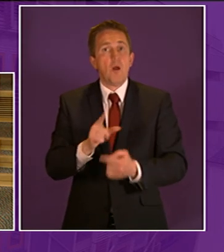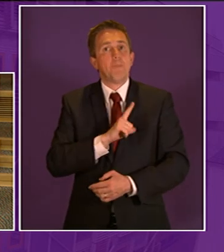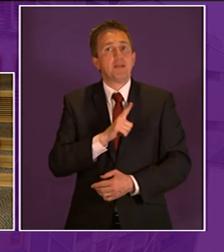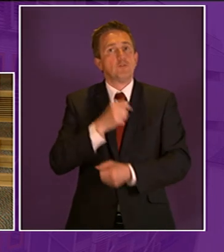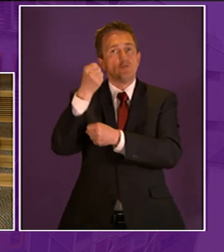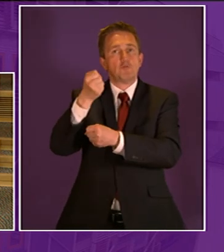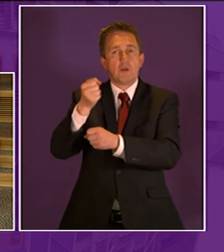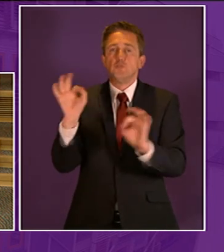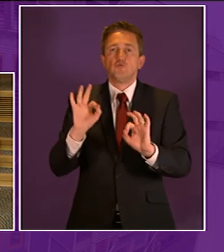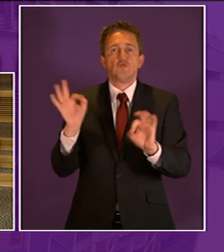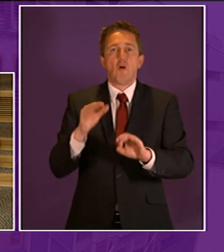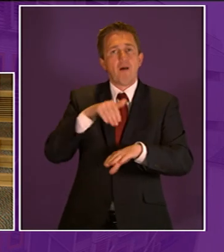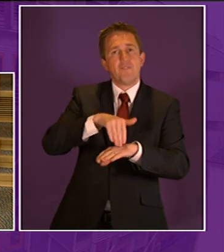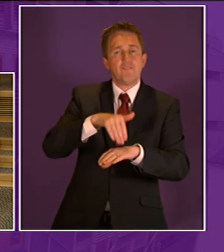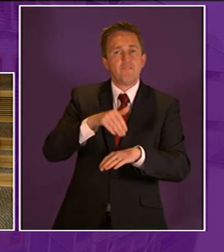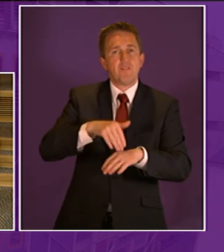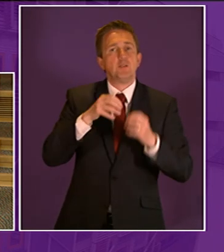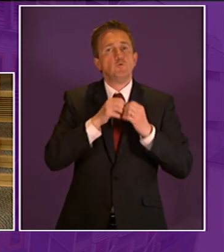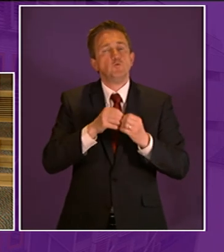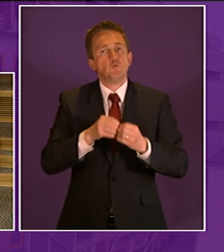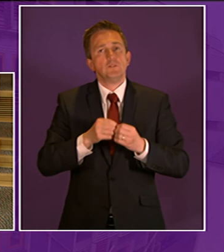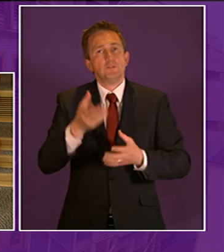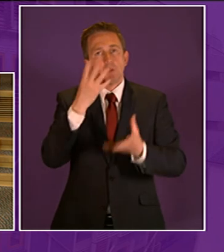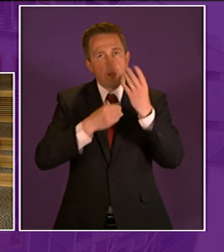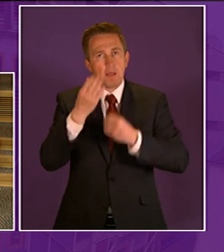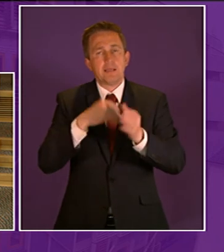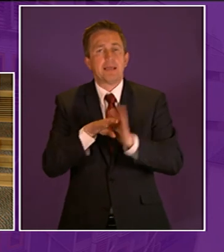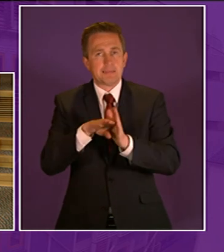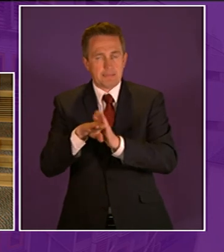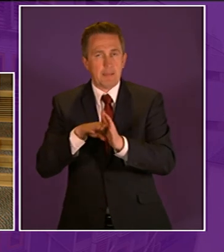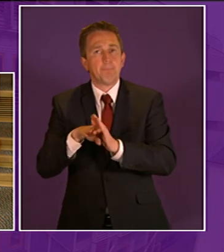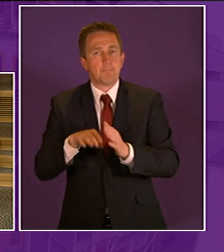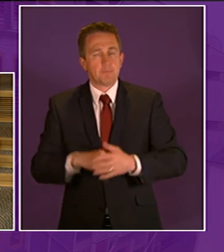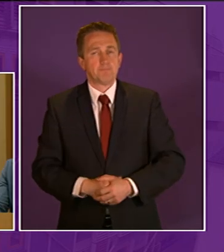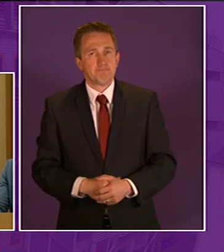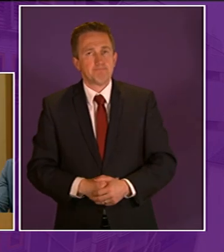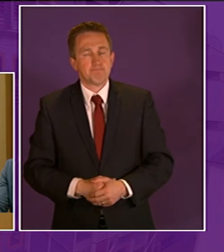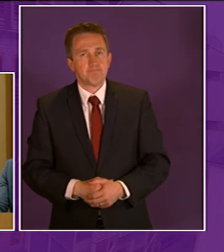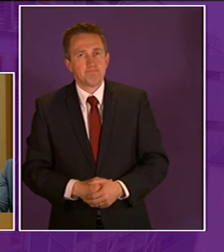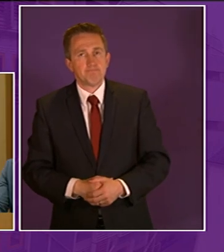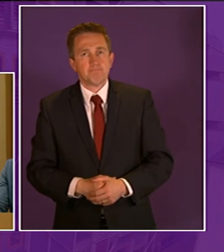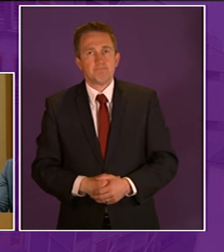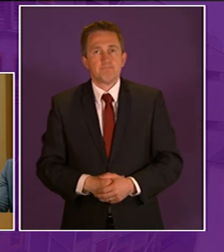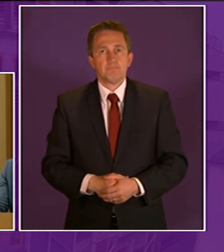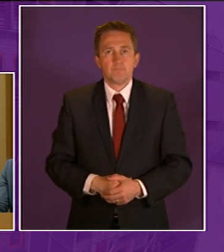to the educational opportunities and possibilities of young people in our colleges. The Presiding Officer: I have three more members who want to ask questions.